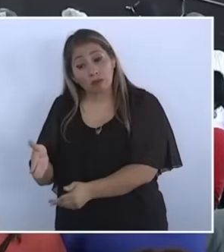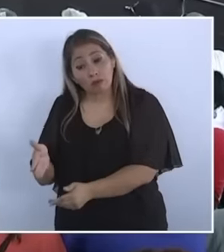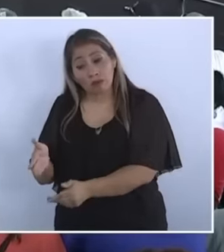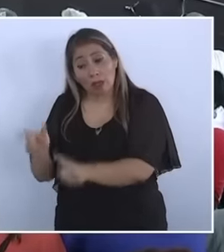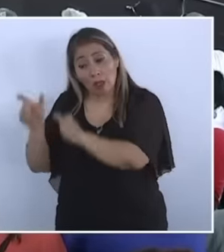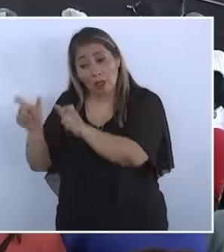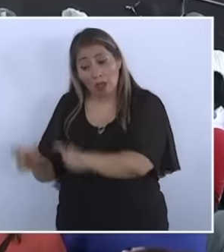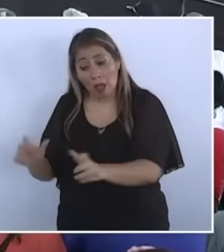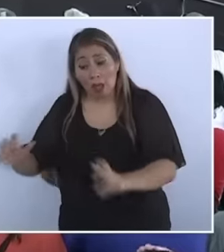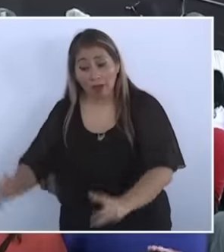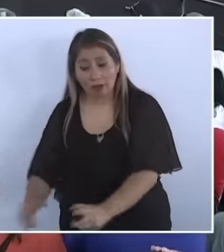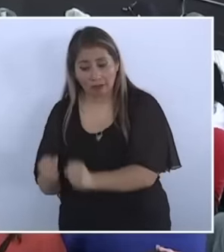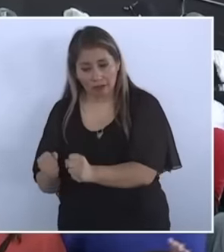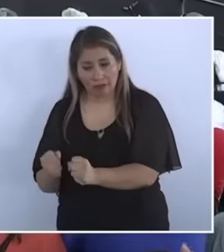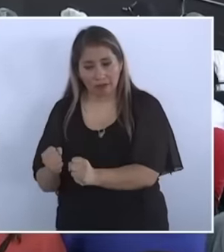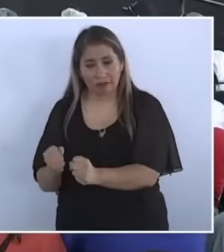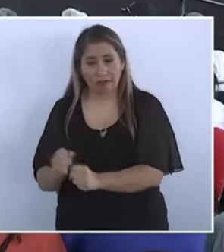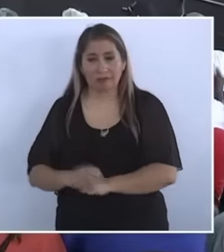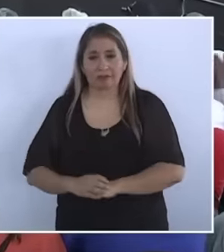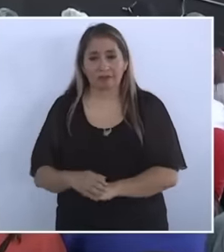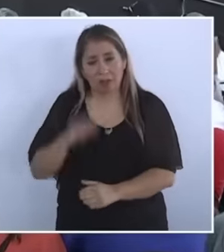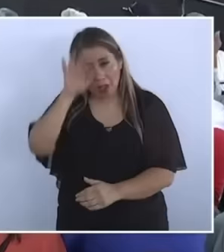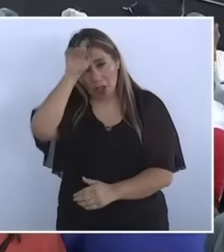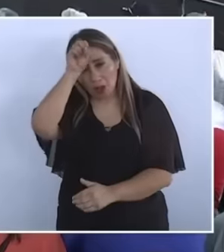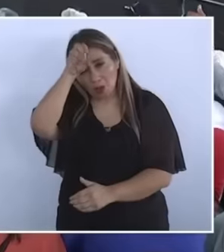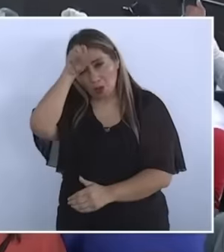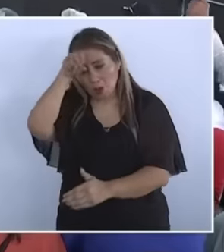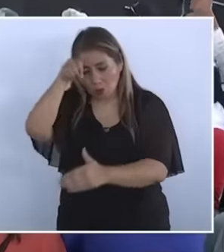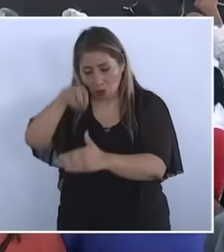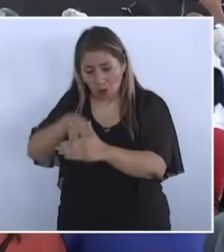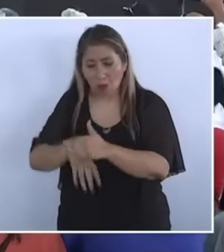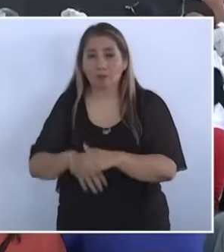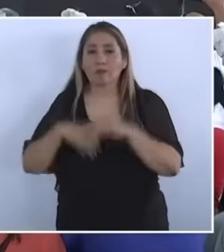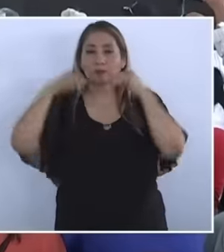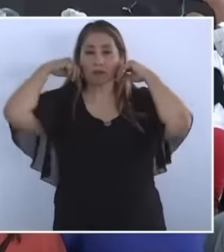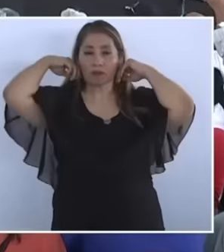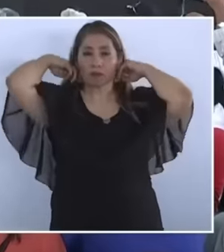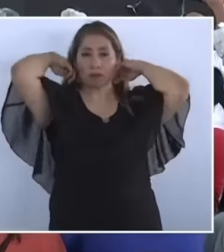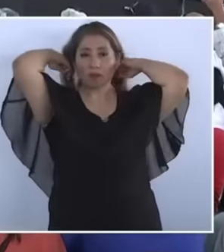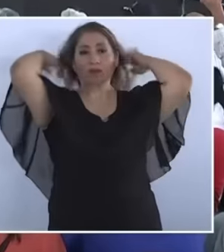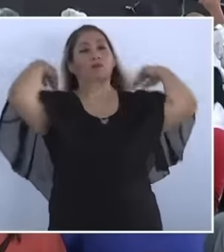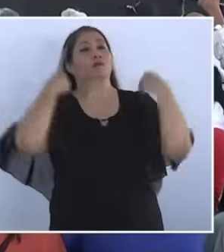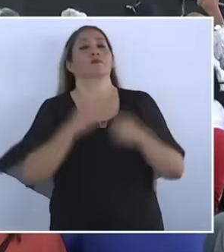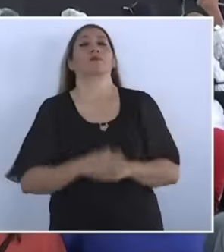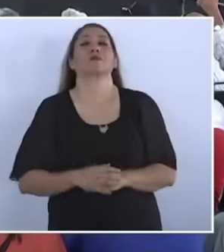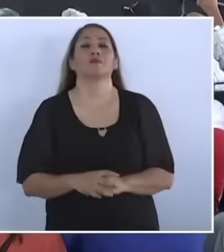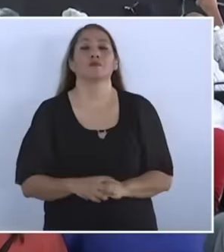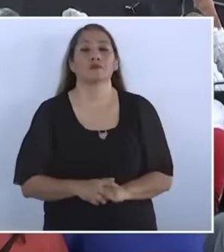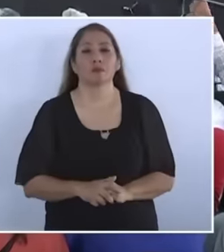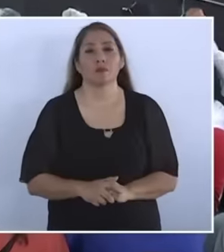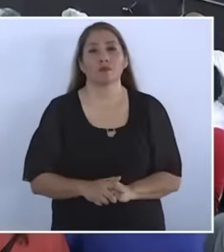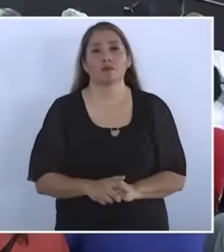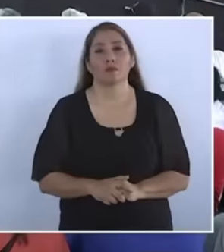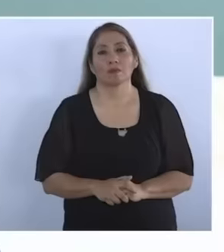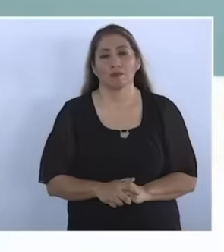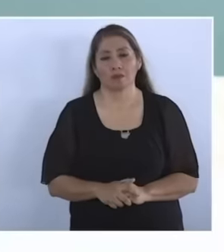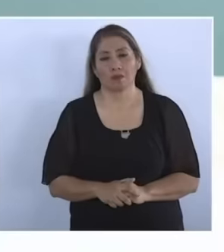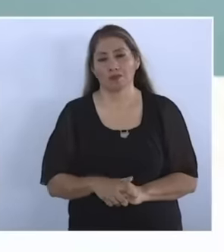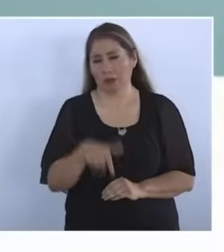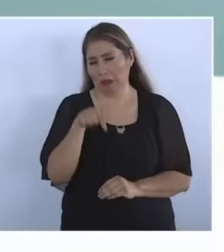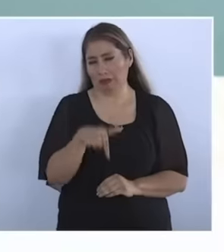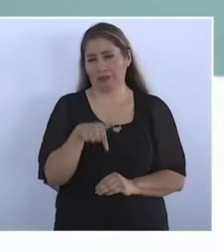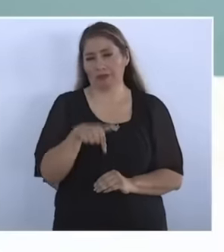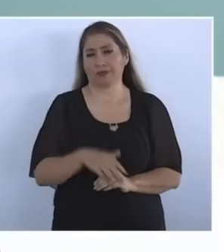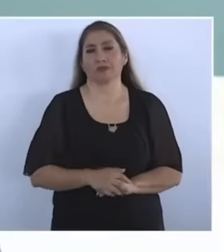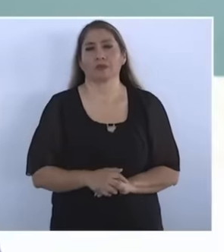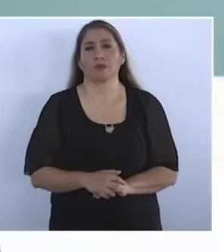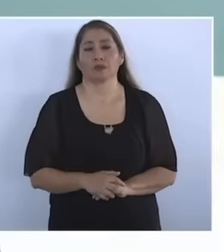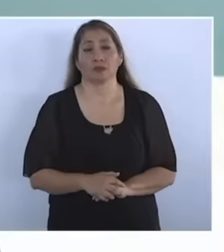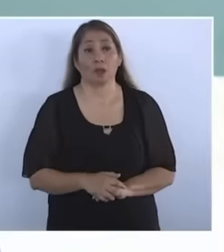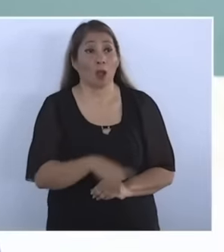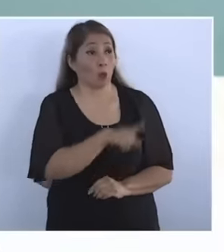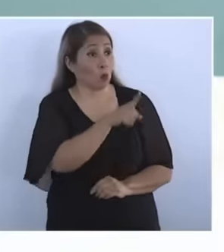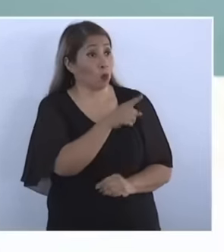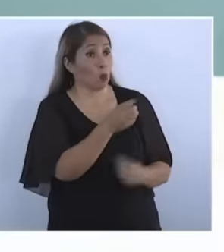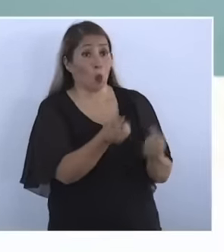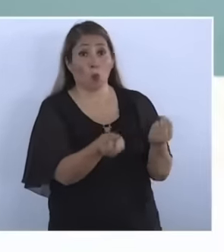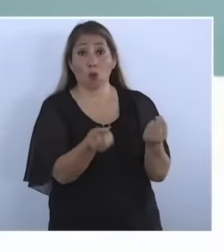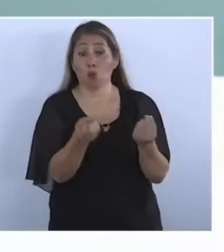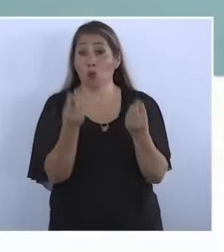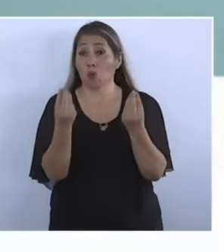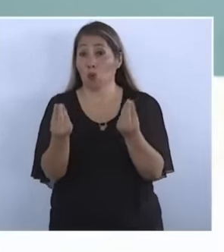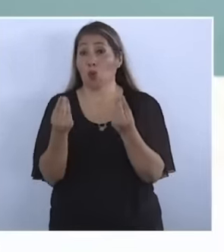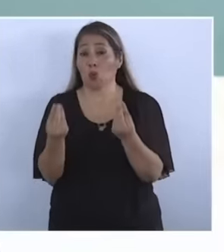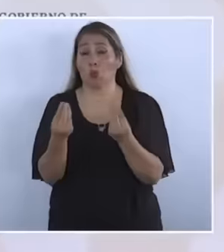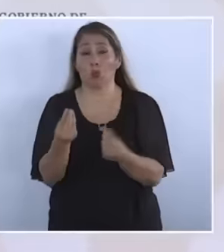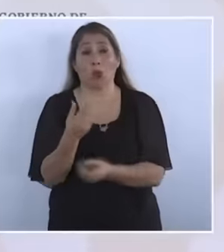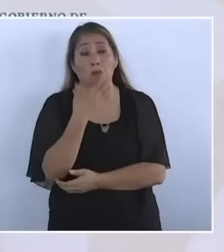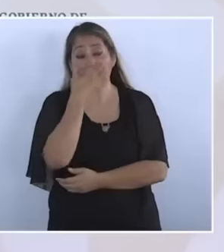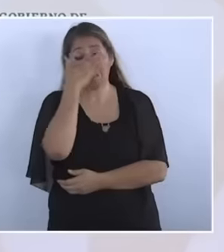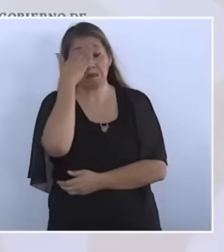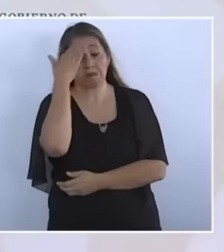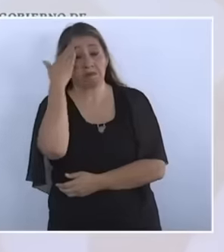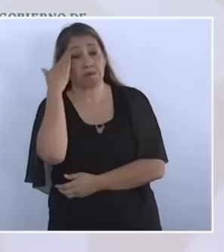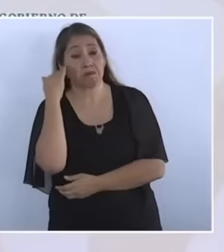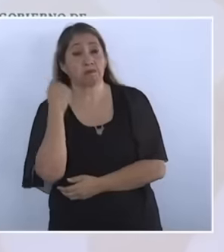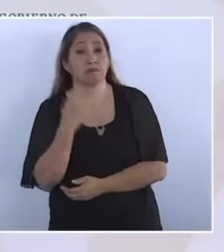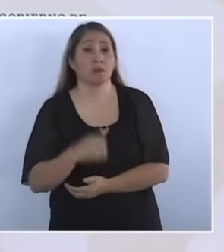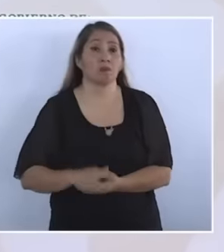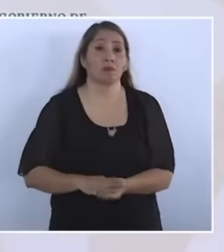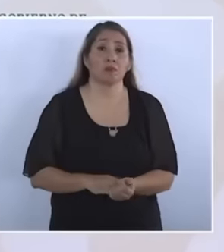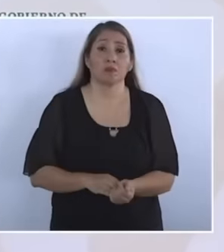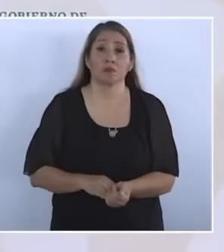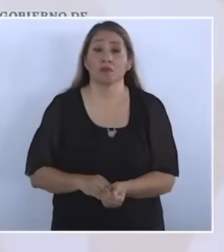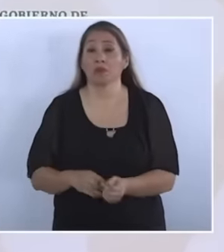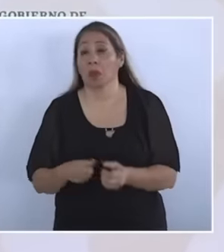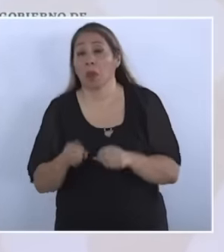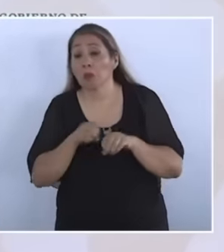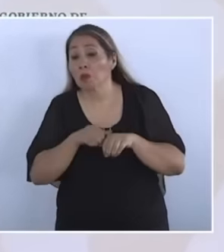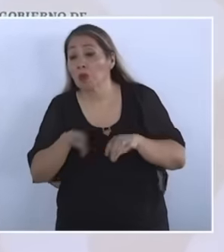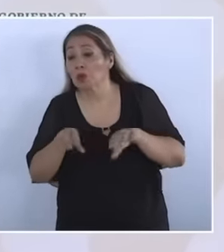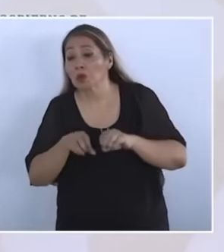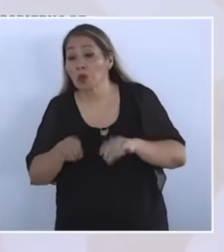miners, what I am telling you now, many people did not know, it did not spread and, in addition,